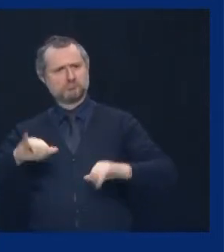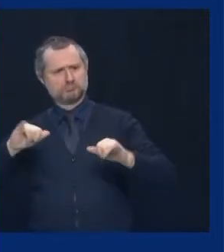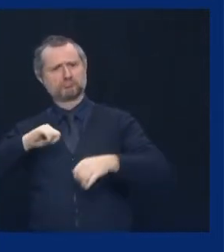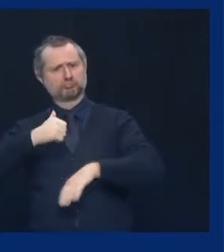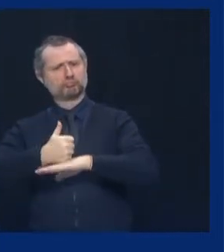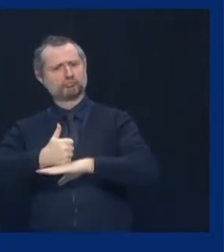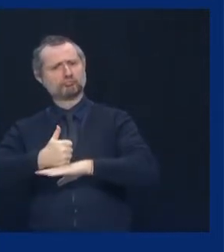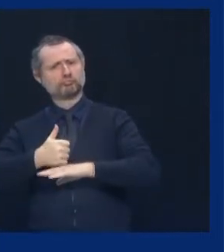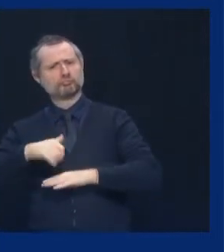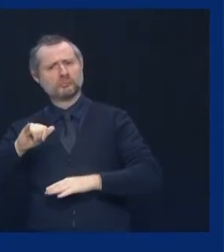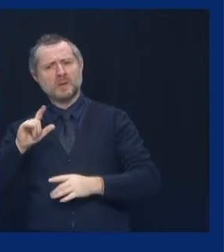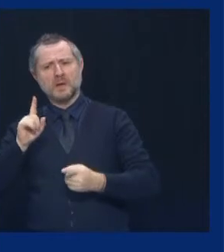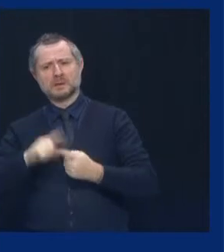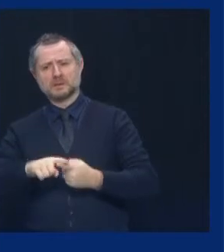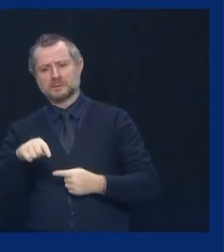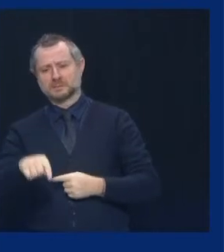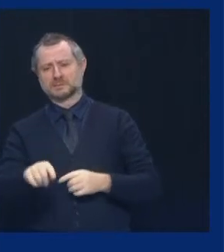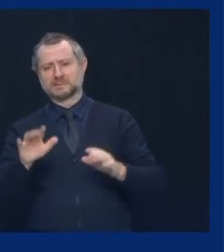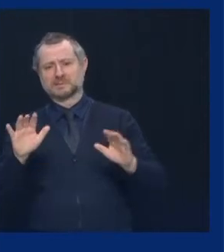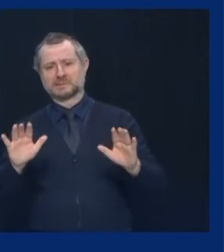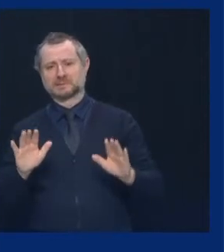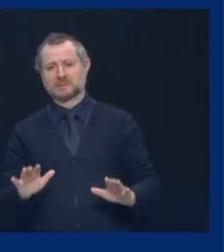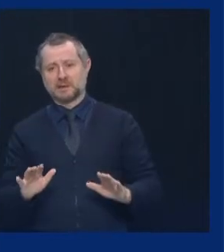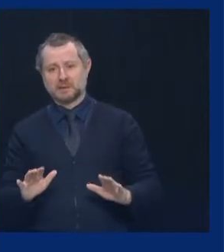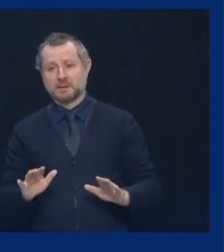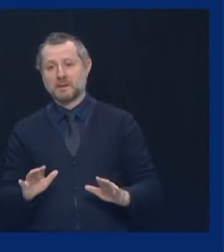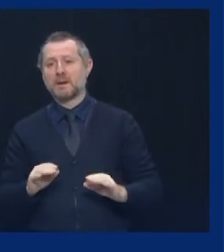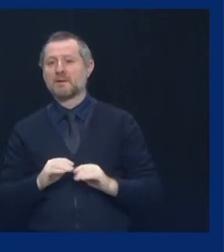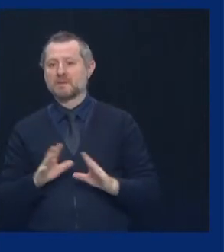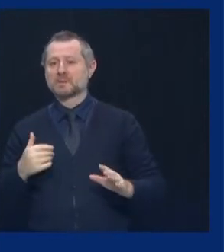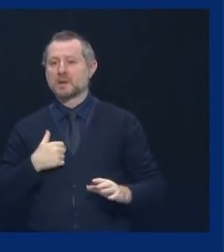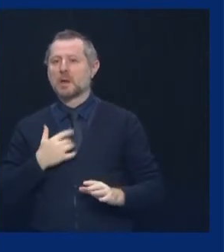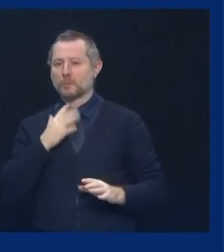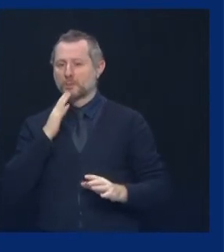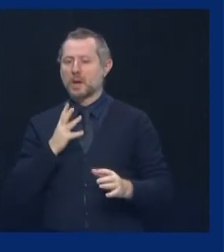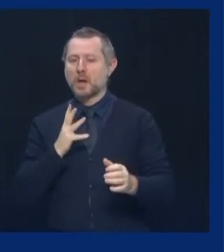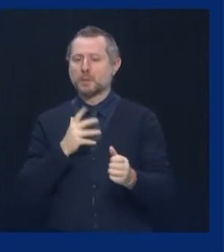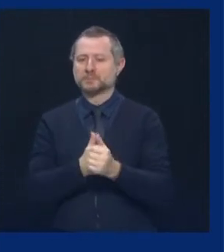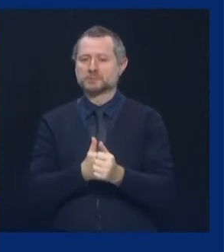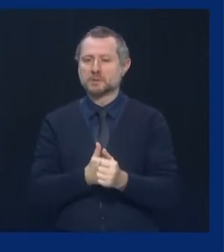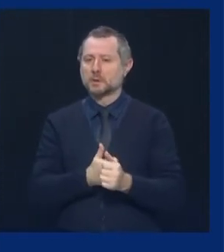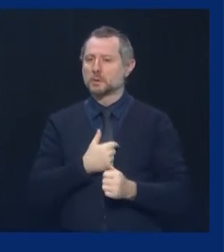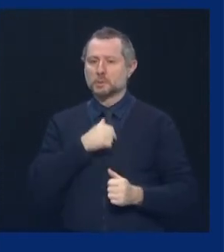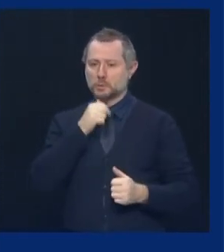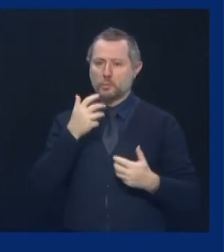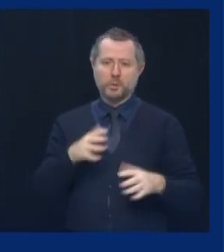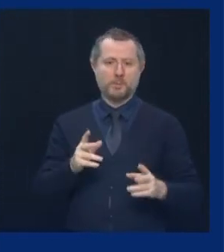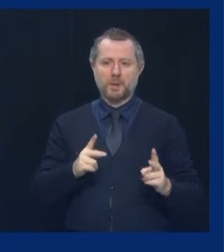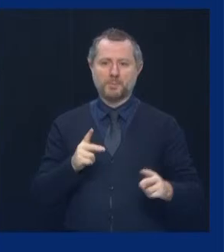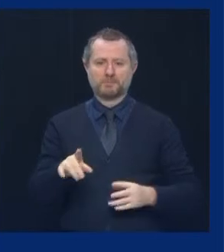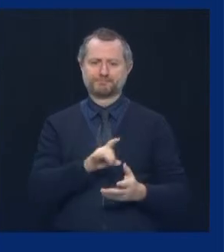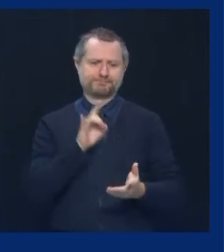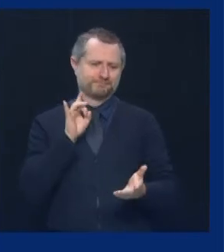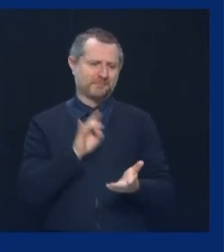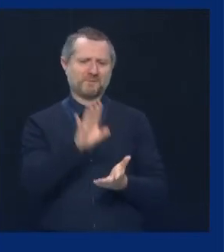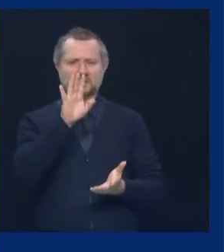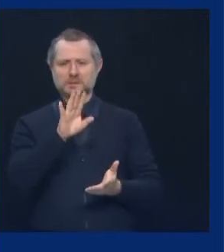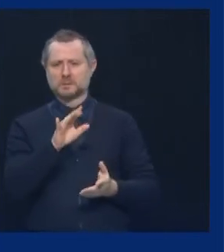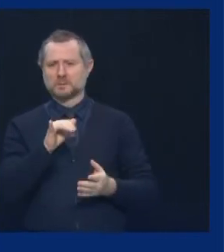ISN'T IT STILL IN PLACE? IT'S STILL IN PLACE. I BELIEVE IT'S IN PLACE THROUGH SUNDAY, SO OBVIOUSLY WE UPDATE